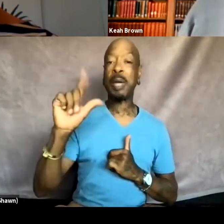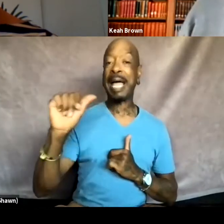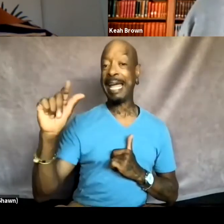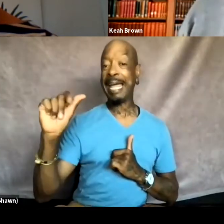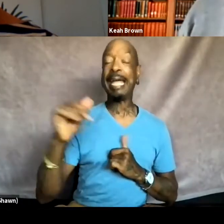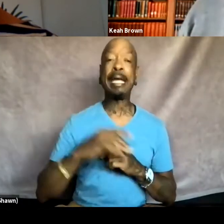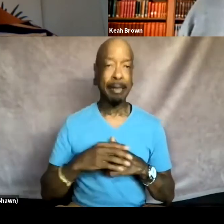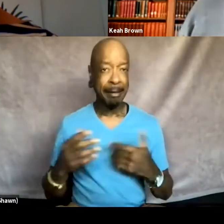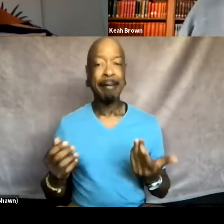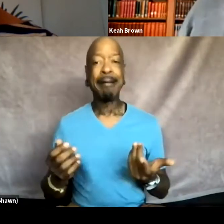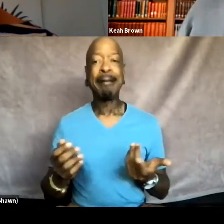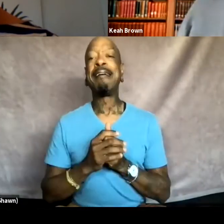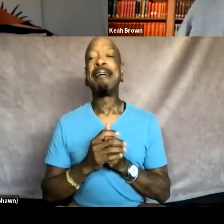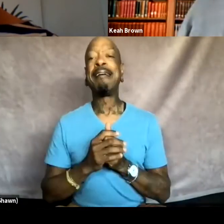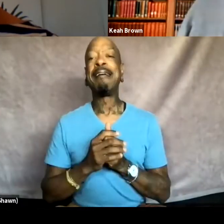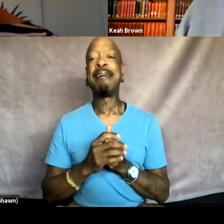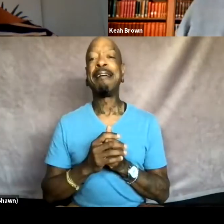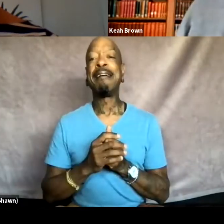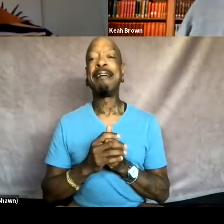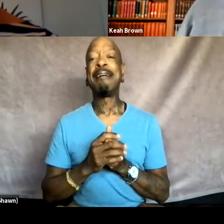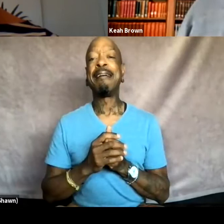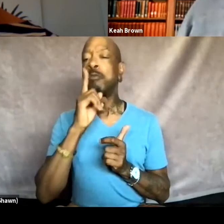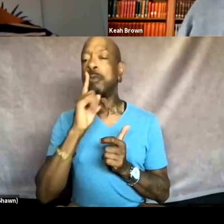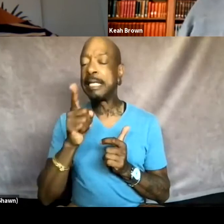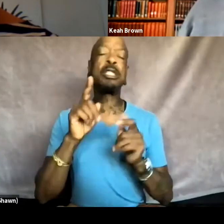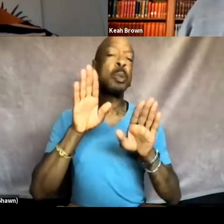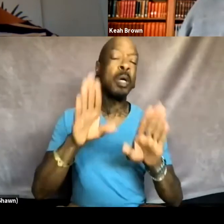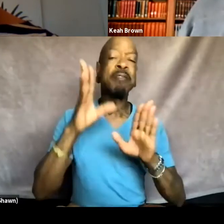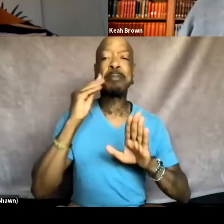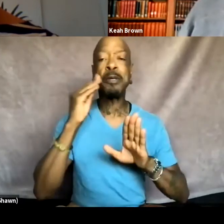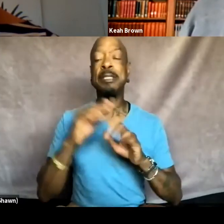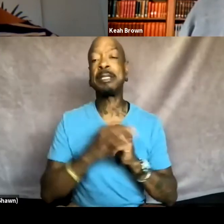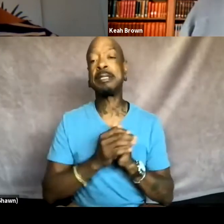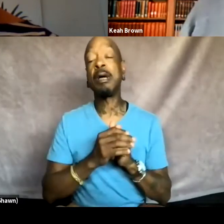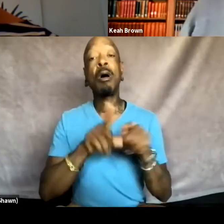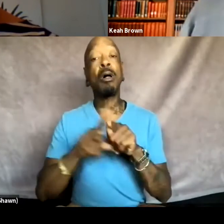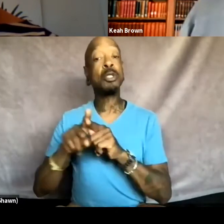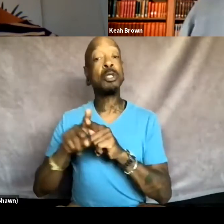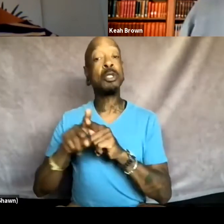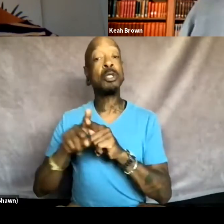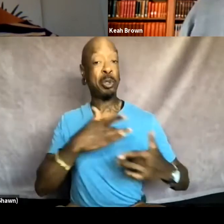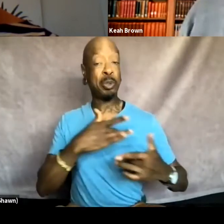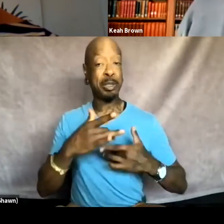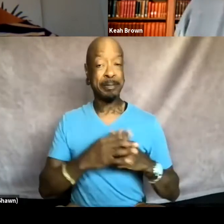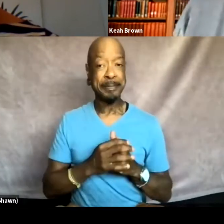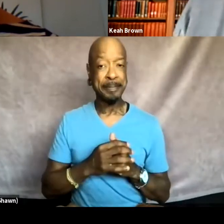Keah Brown: Has such good sandwiches um I'm also concerned that in losing these things